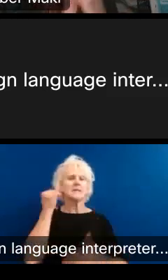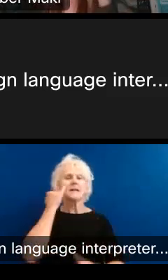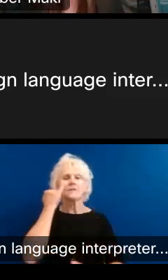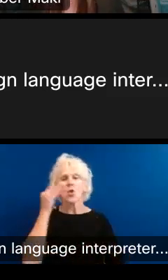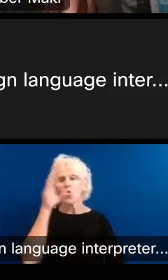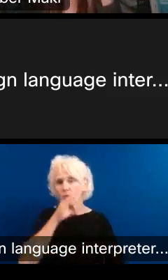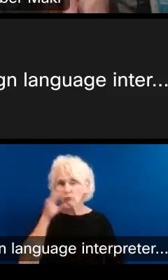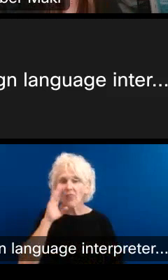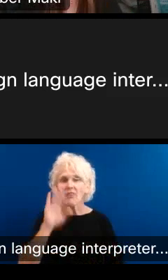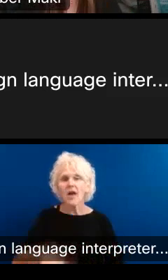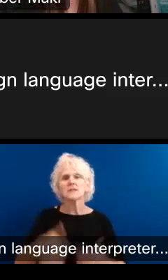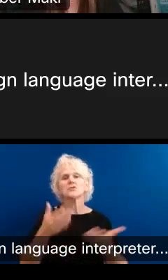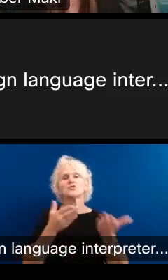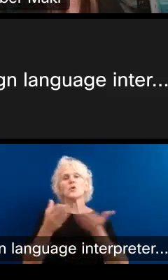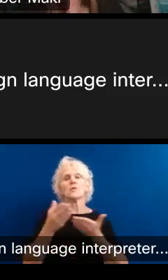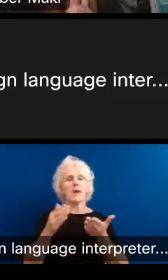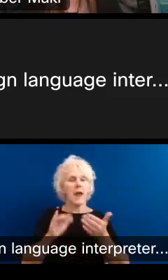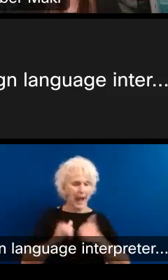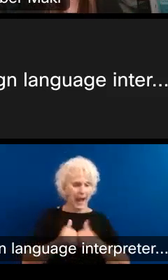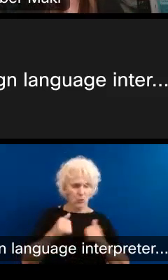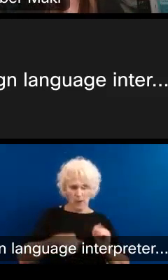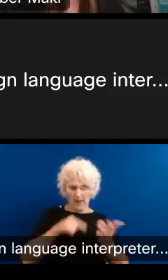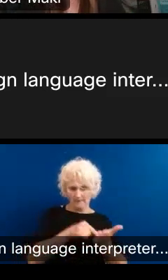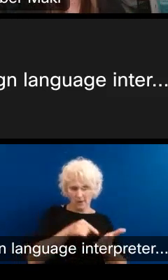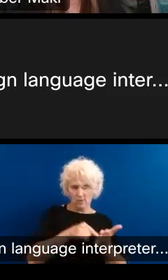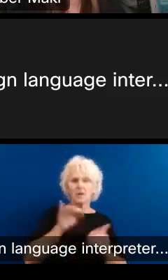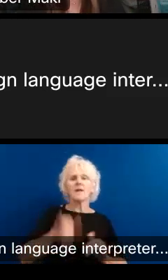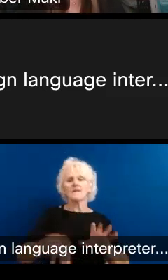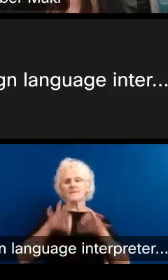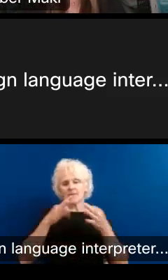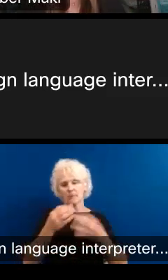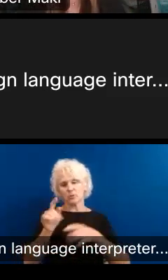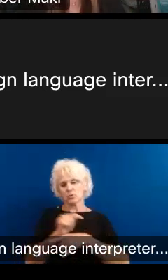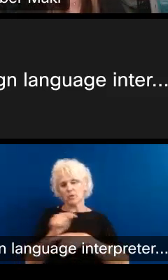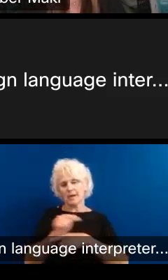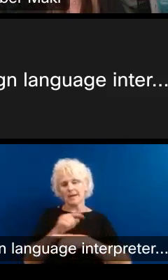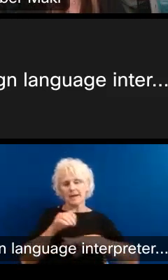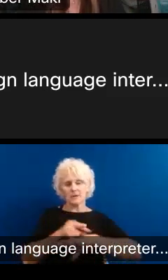bill it under family training and counseling. That is an excellent way to find providers.